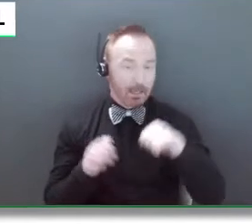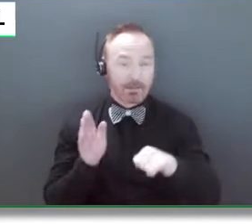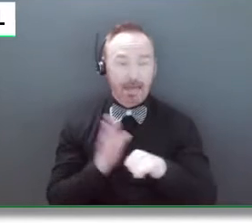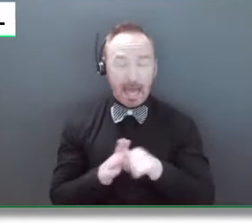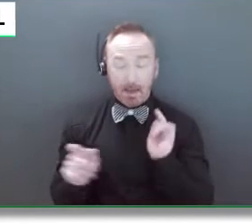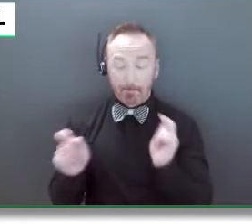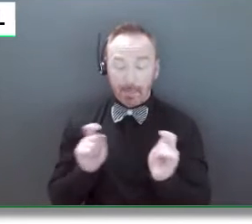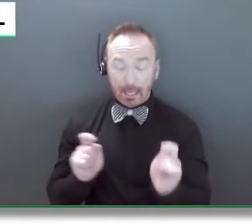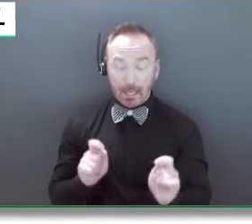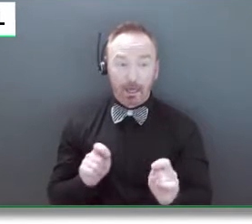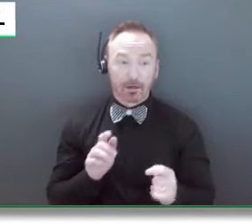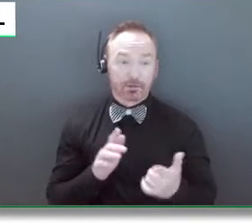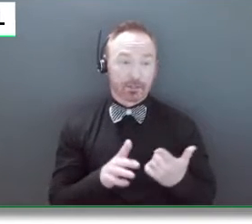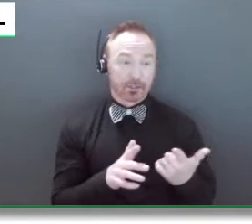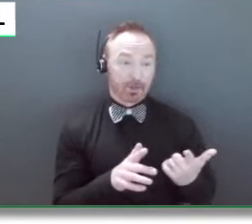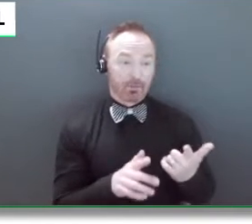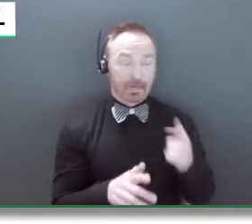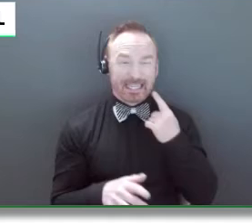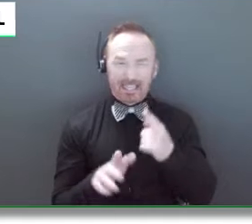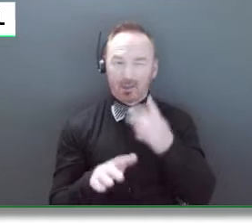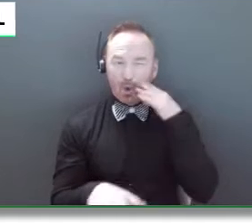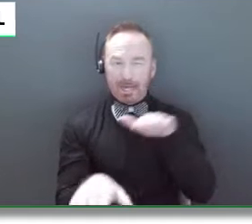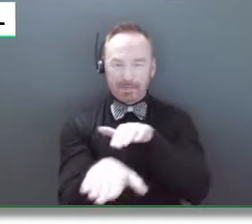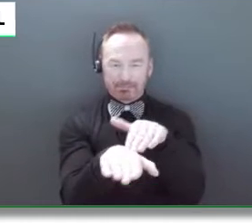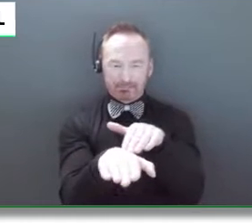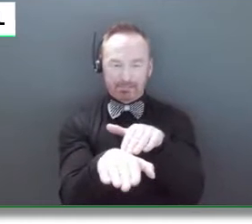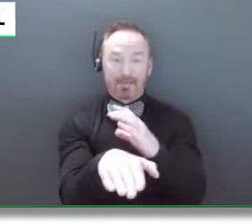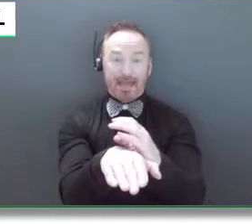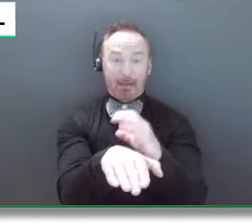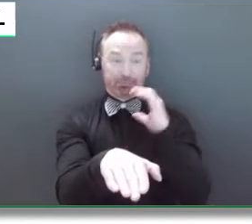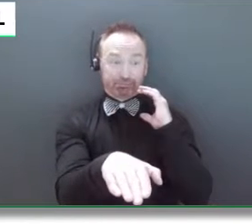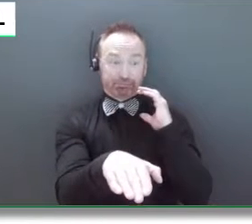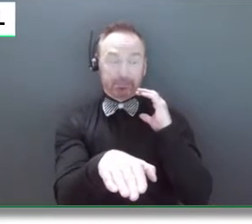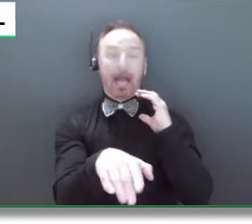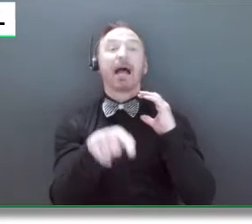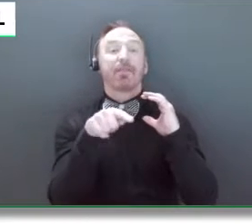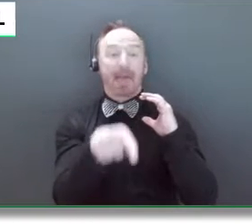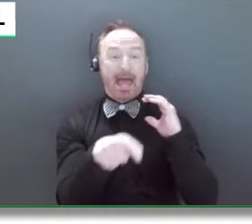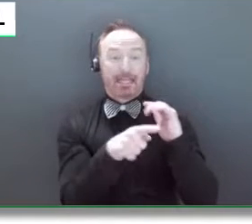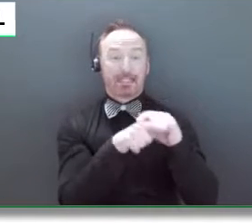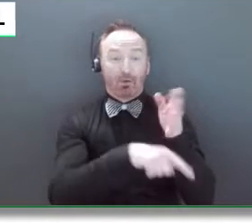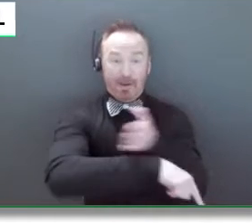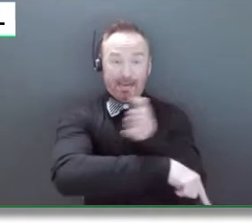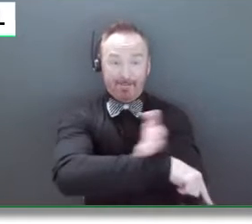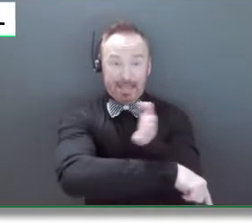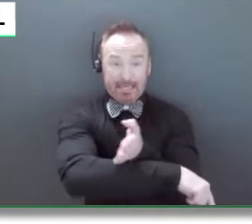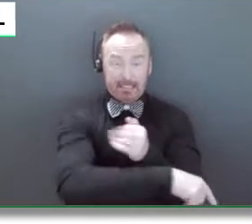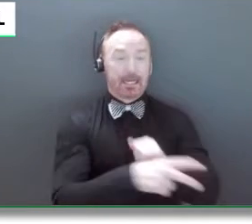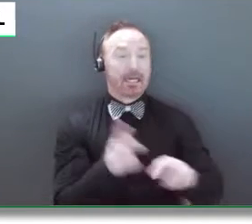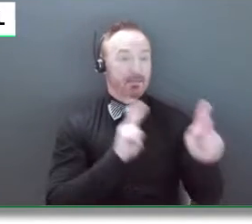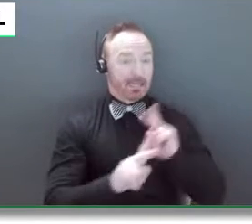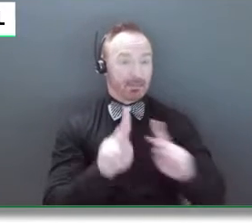rental hub for equipment that people can share and take out for short-term use